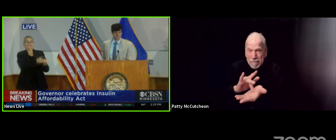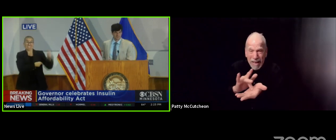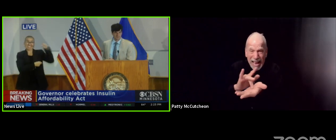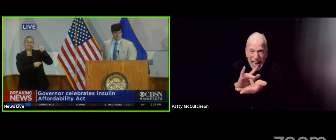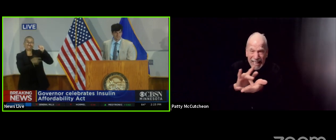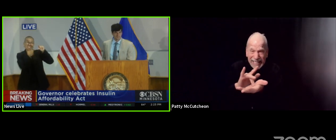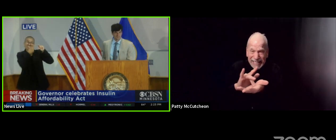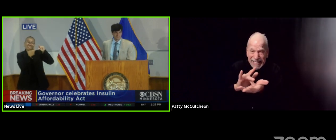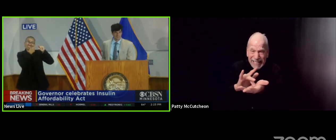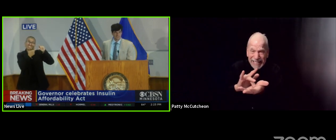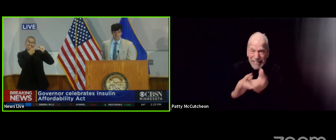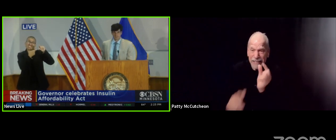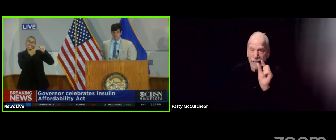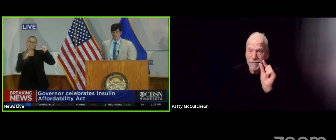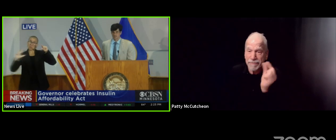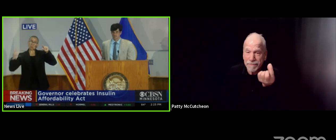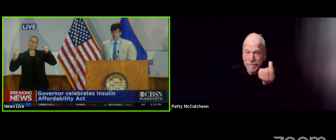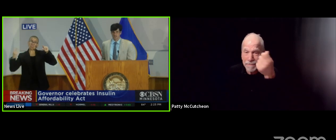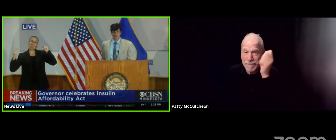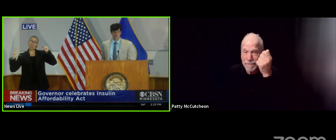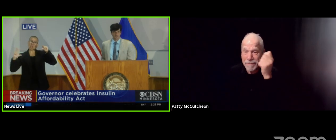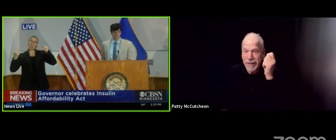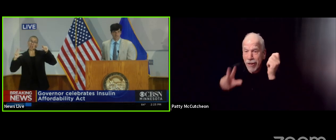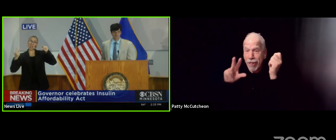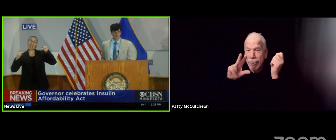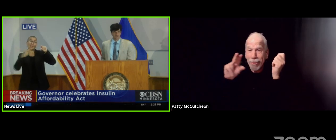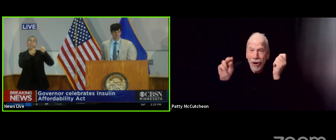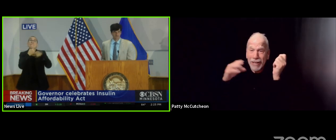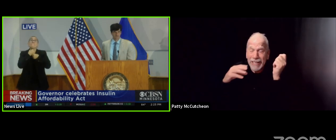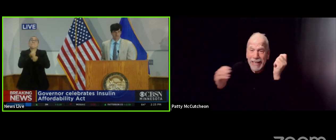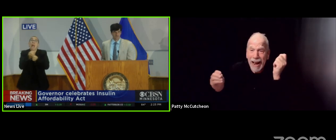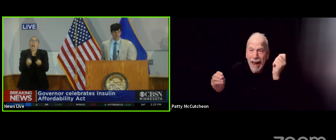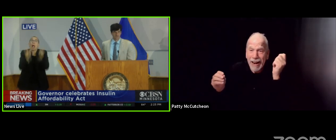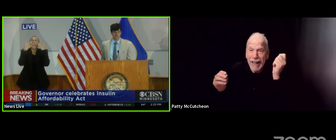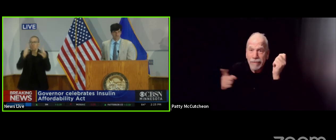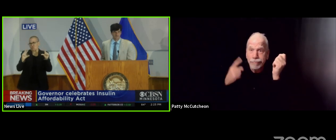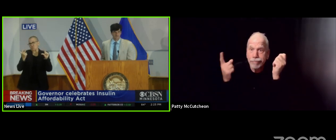THAT NEEDS IT, IT SHOULDN'T COST $350 OR MORE.